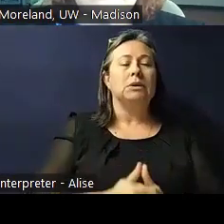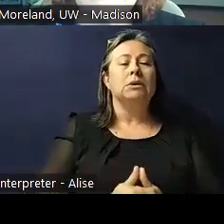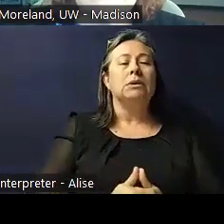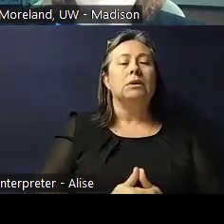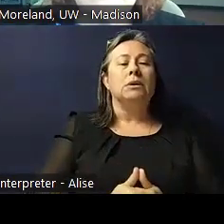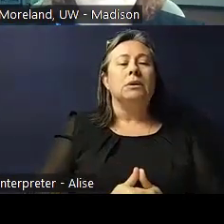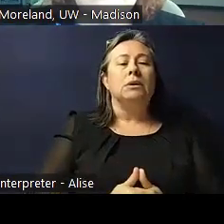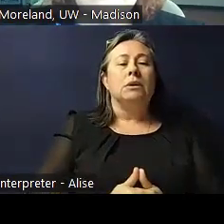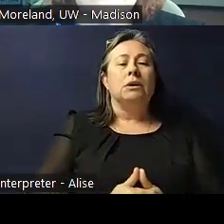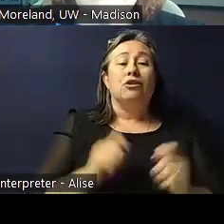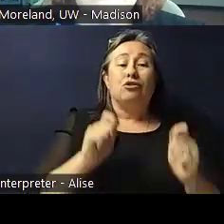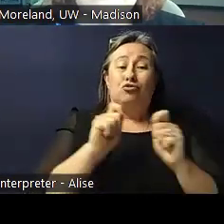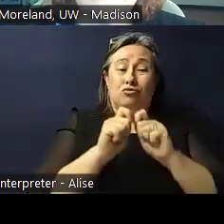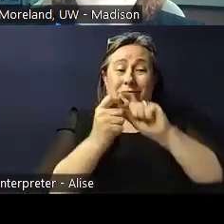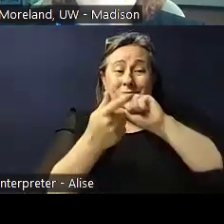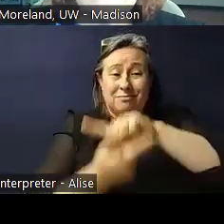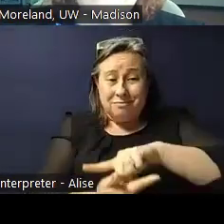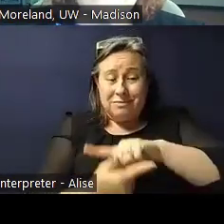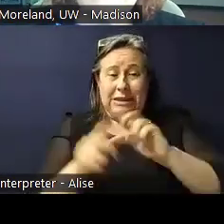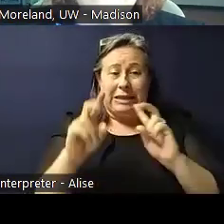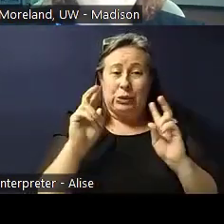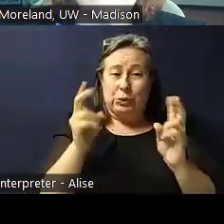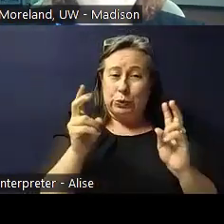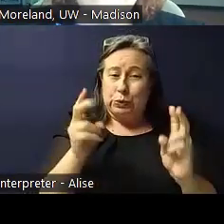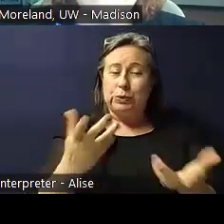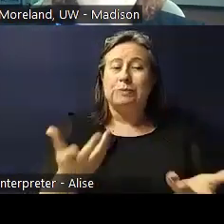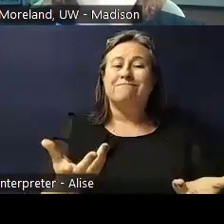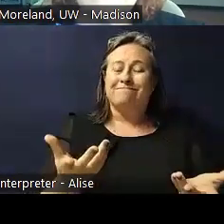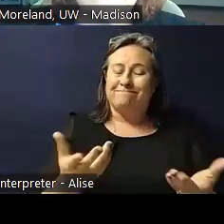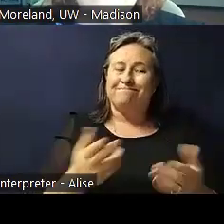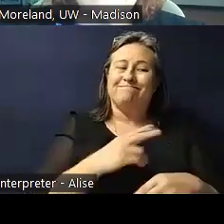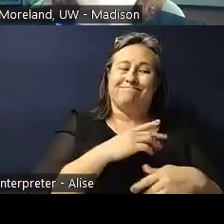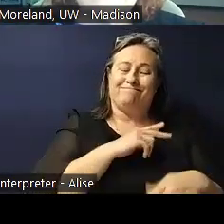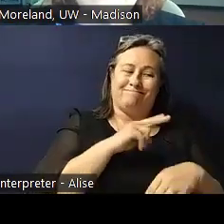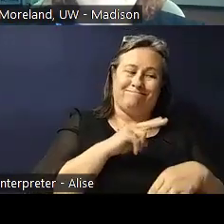Translation issues, generally US institutions would want US